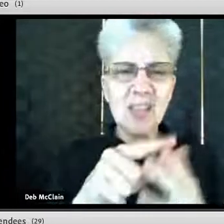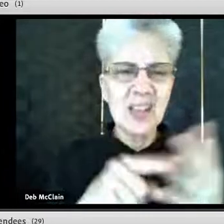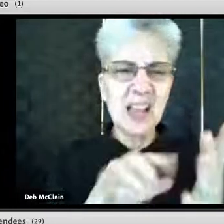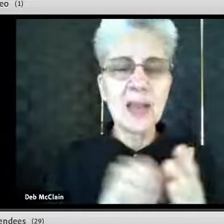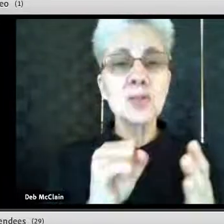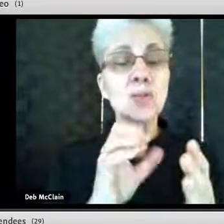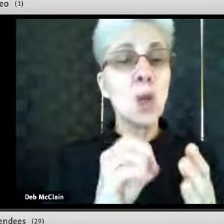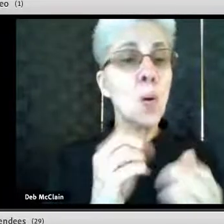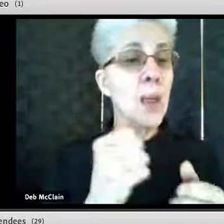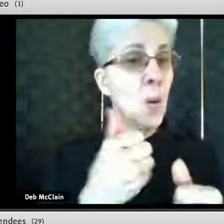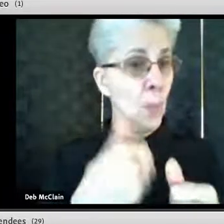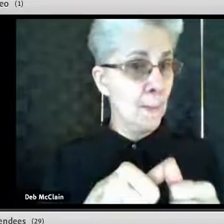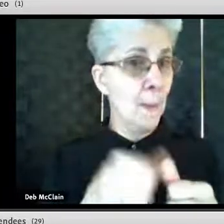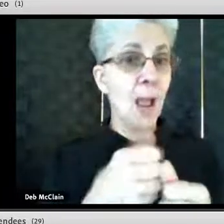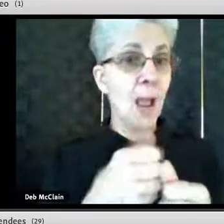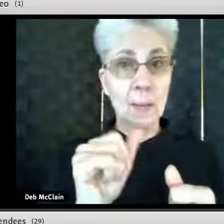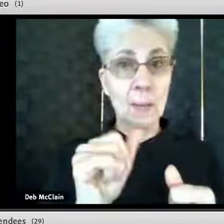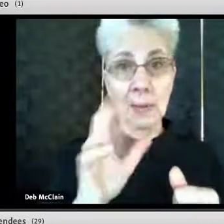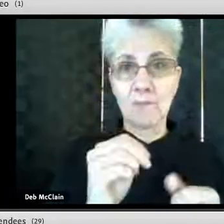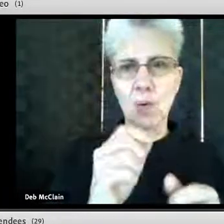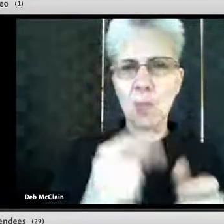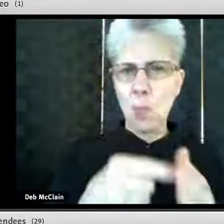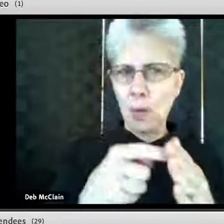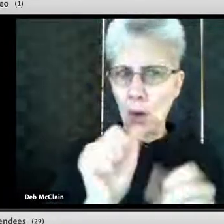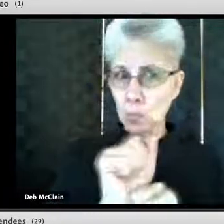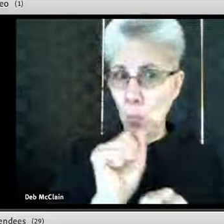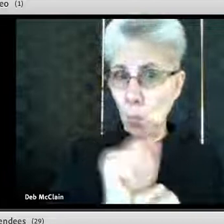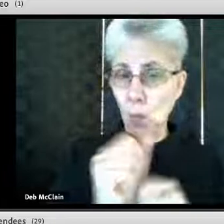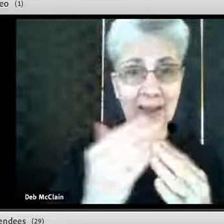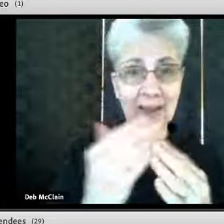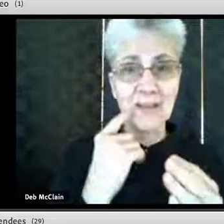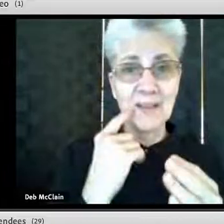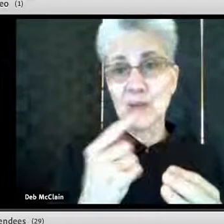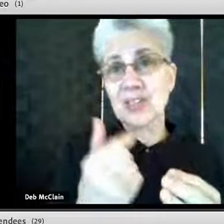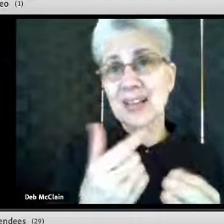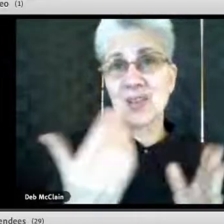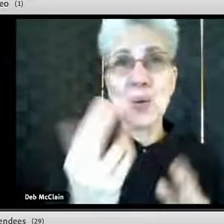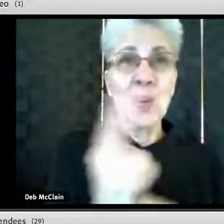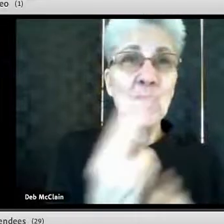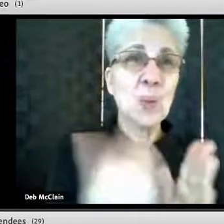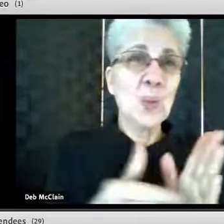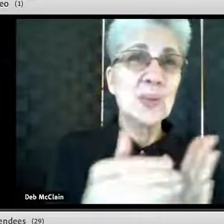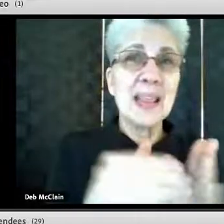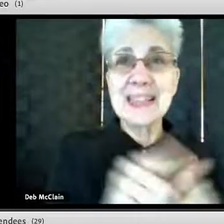because every platform requires work. Even if you're sort of reusing the same content,